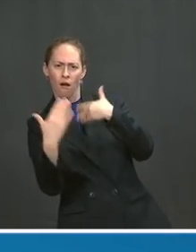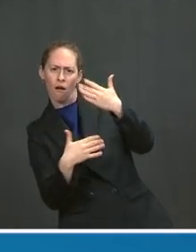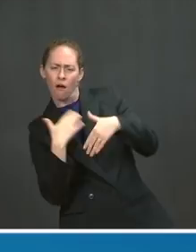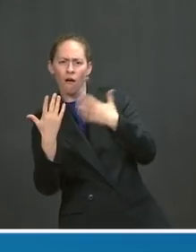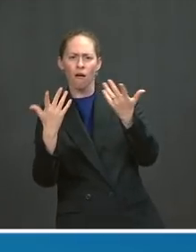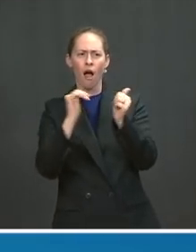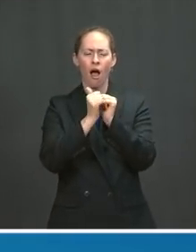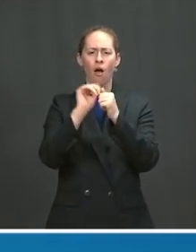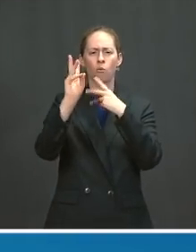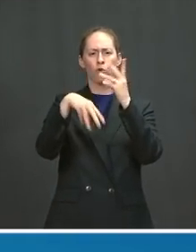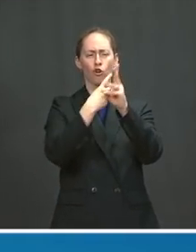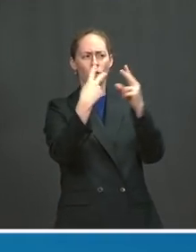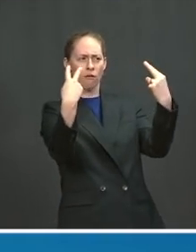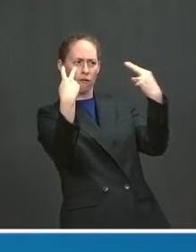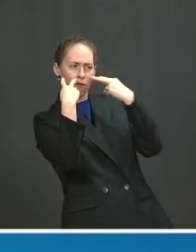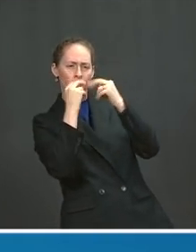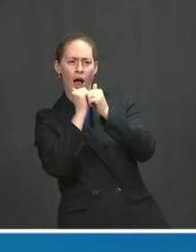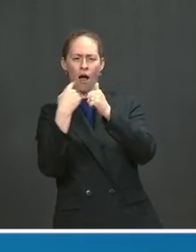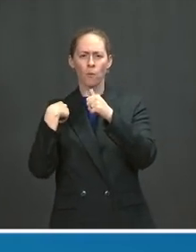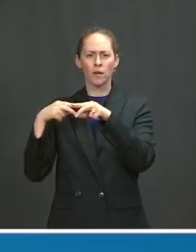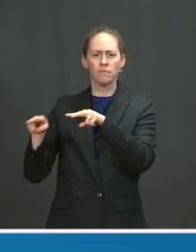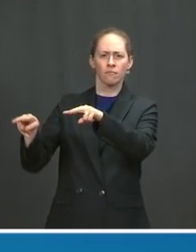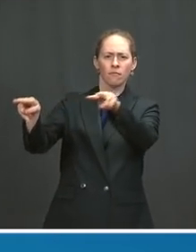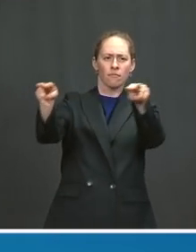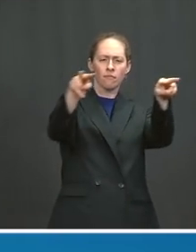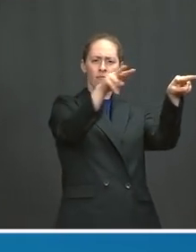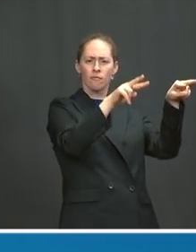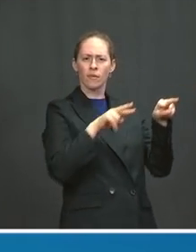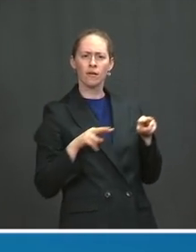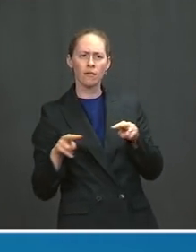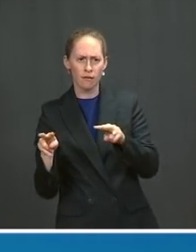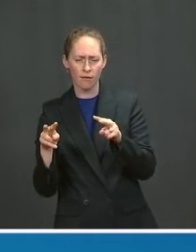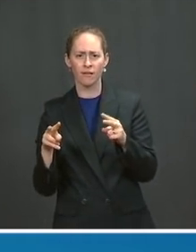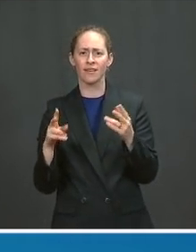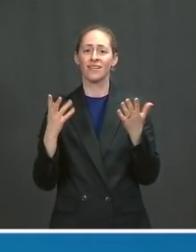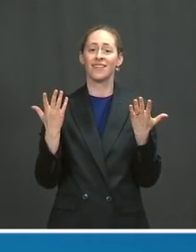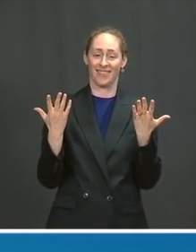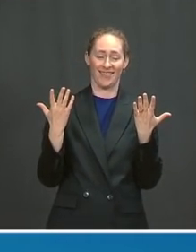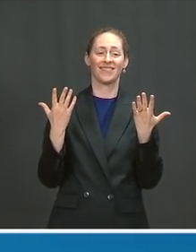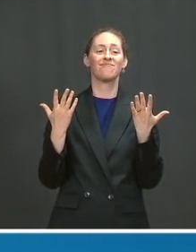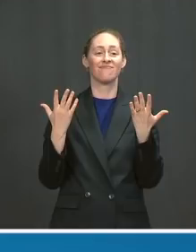Well, midshipmen, we are now entering the next era,